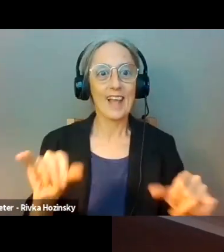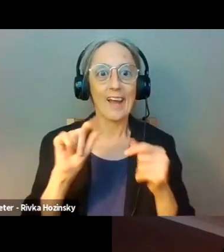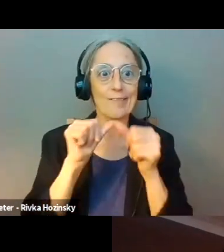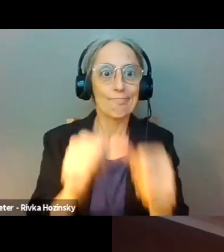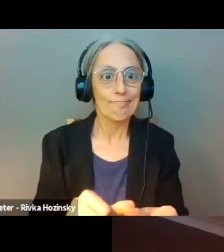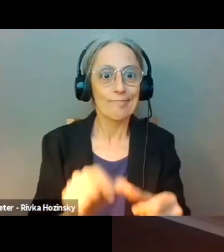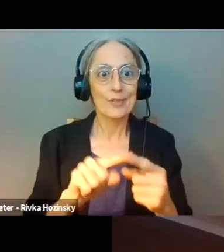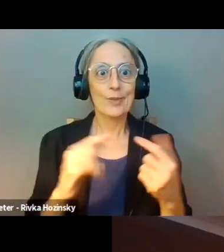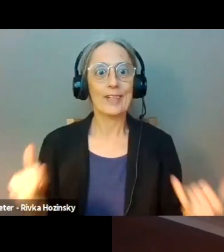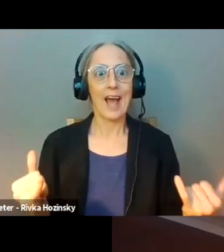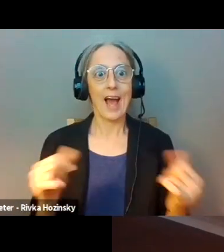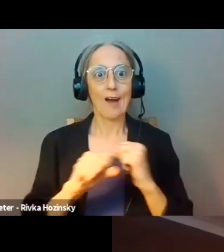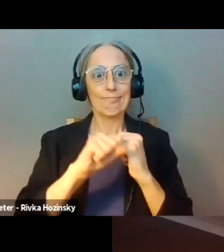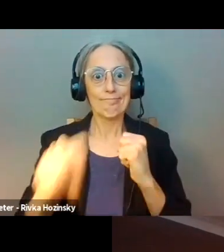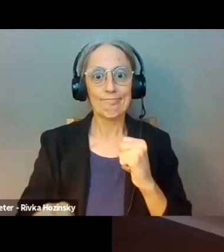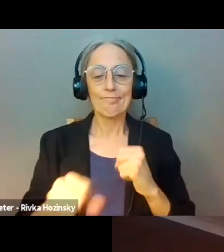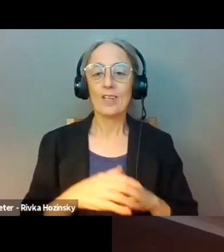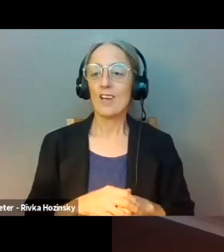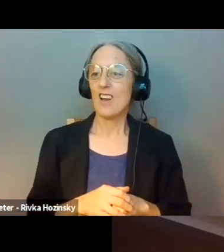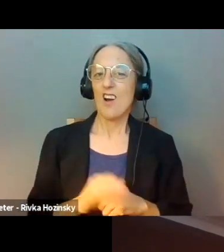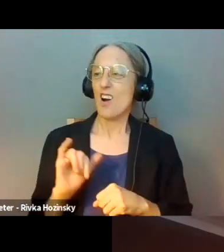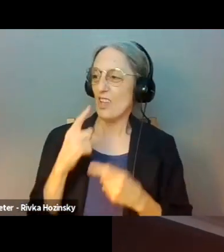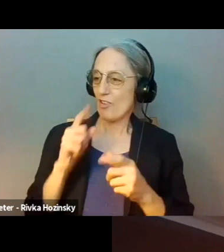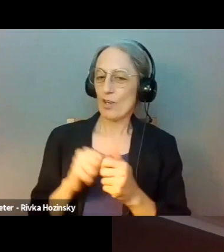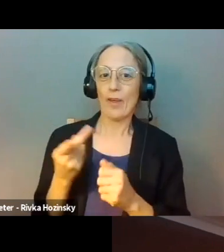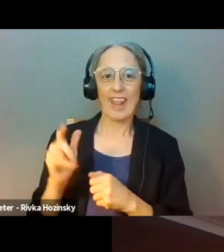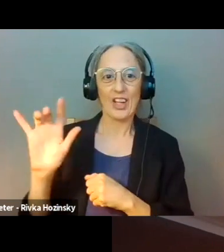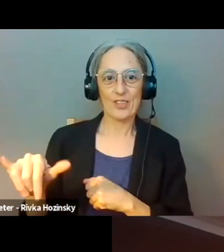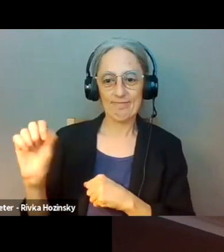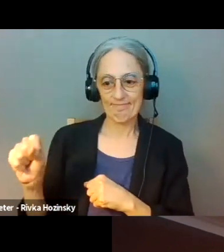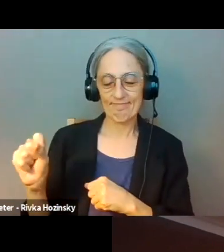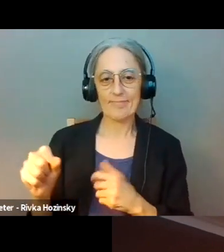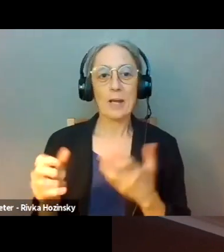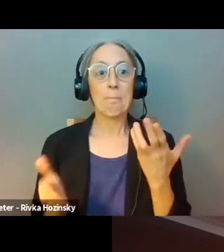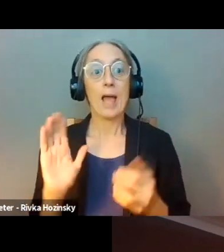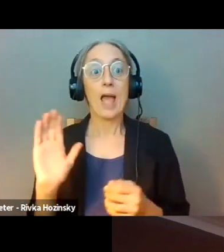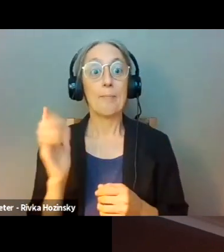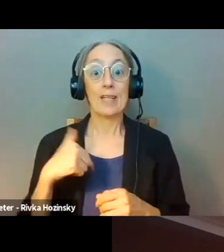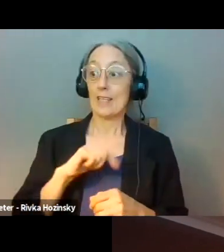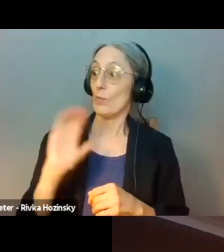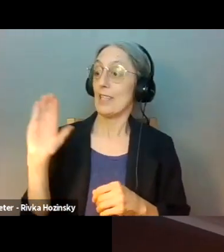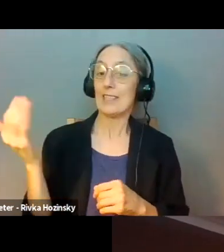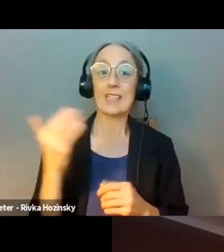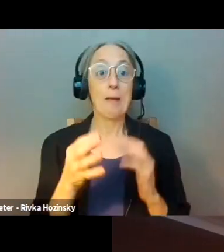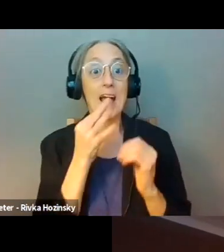And yes, to echo Hillary, as much as we might seem like experts because we're hosting a webinar on this,